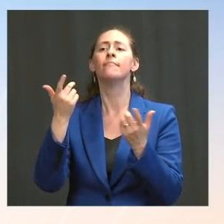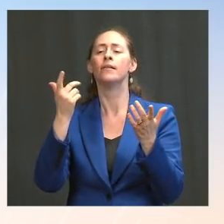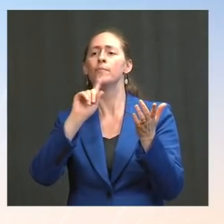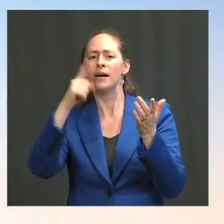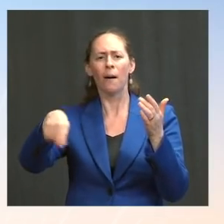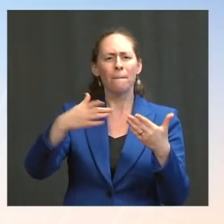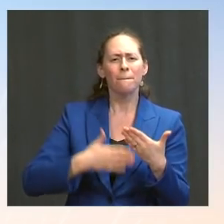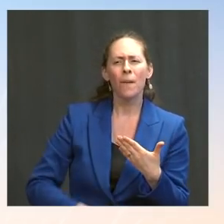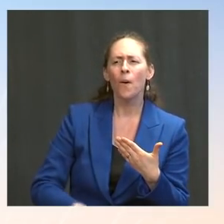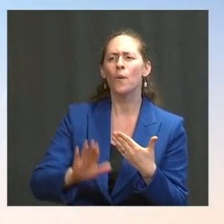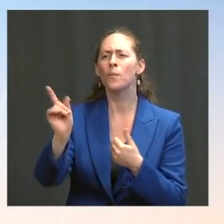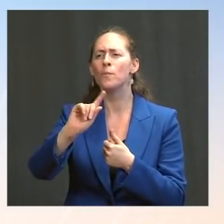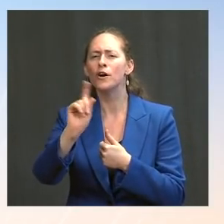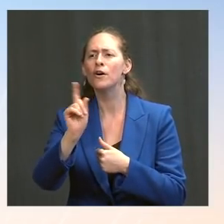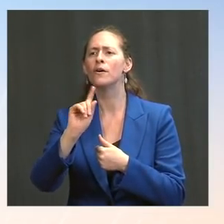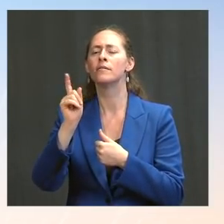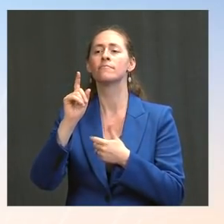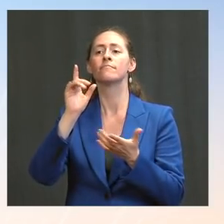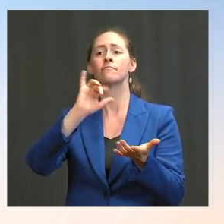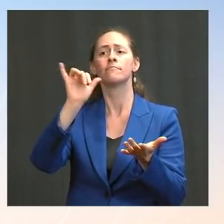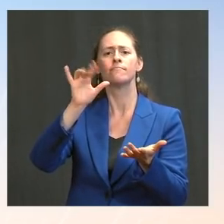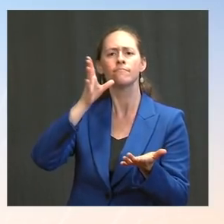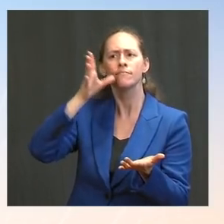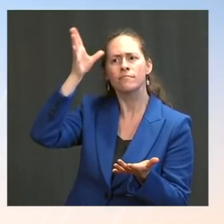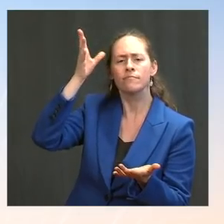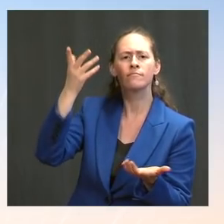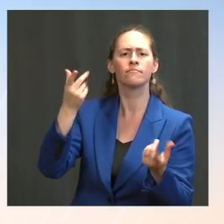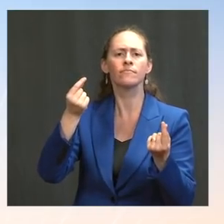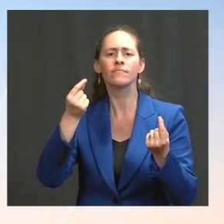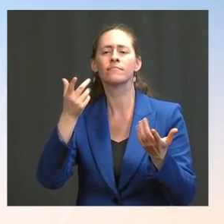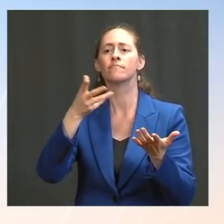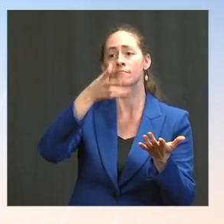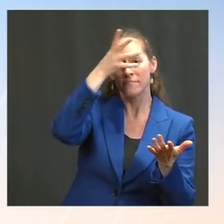to full participation in this economy. And so you certainly see that from the perspective